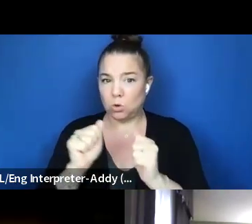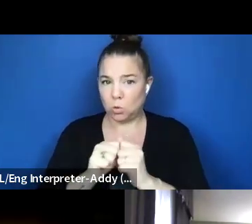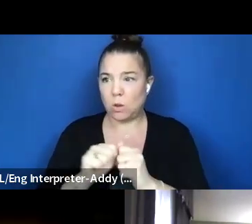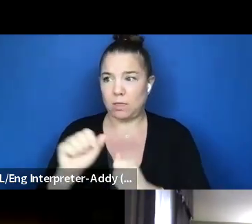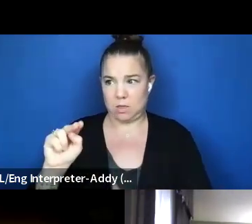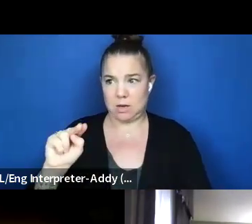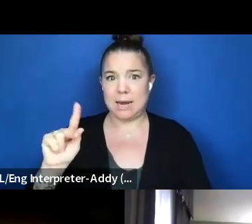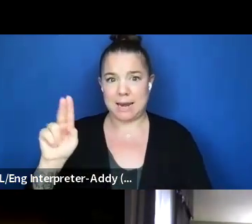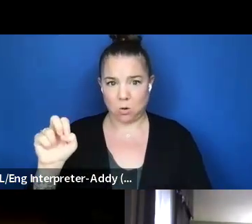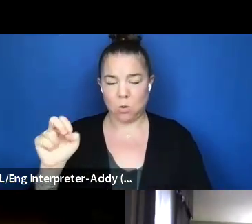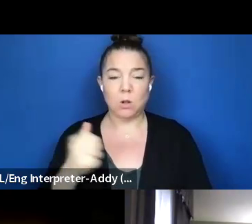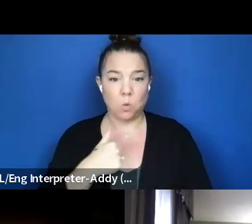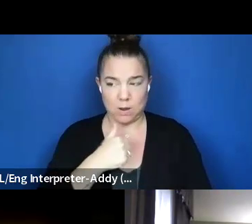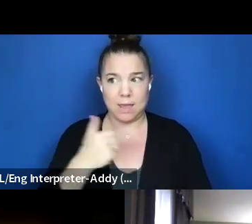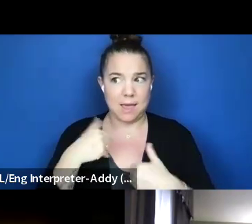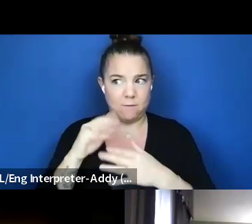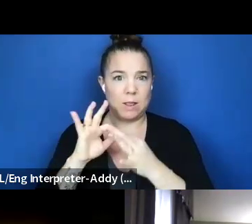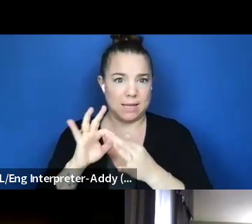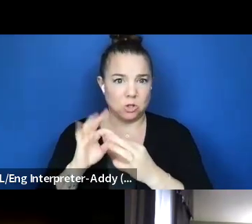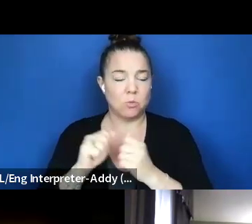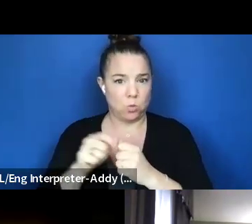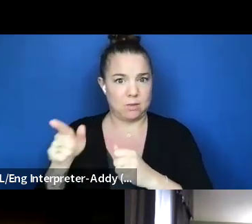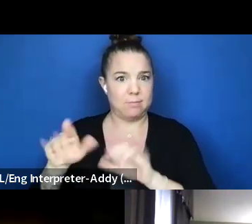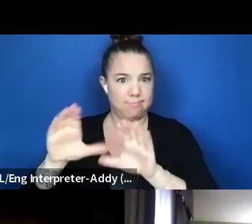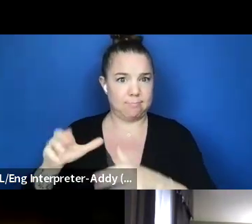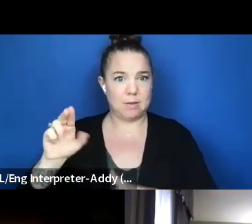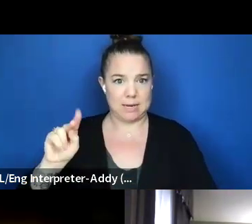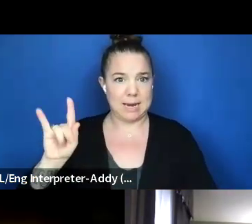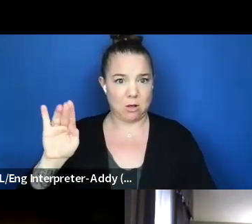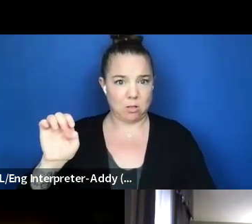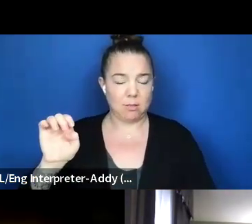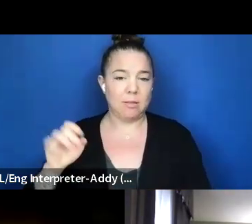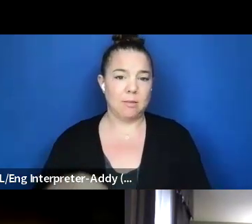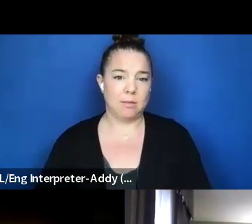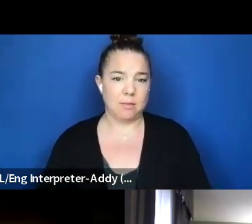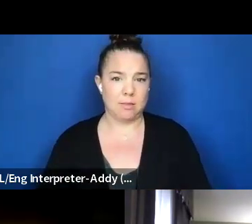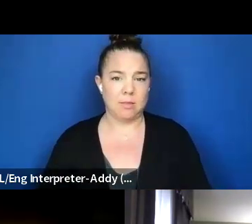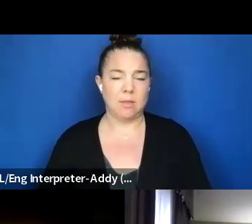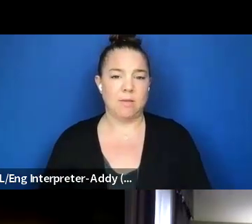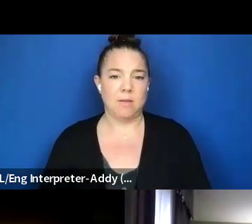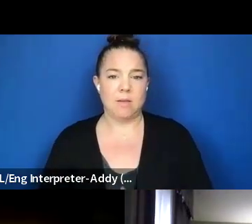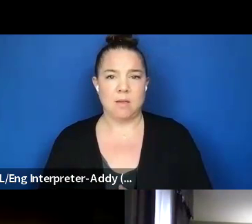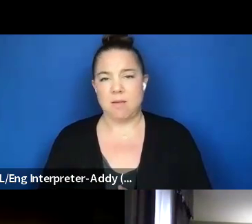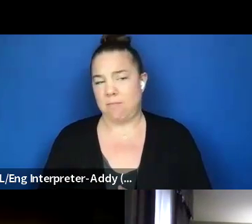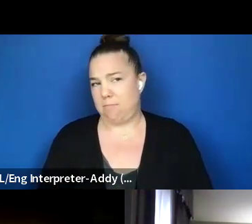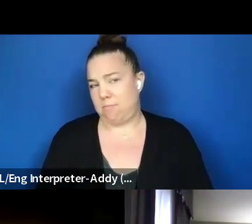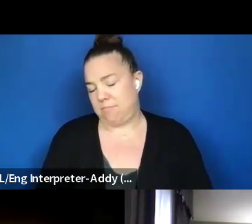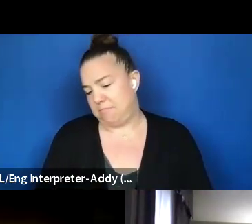Elissa w/ APRIL: We do have a relationship with nickel. I think you know just, I would say. Probably in the last